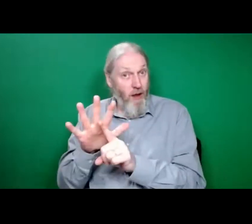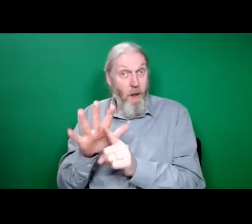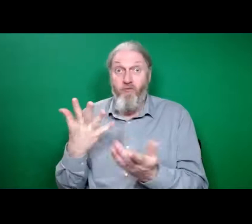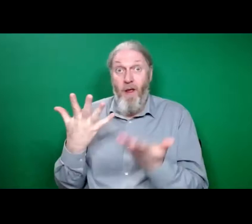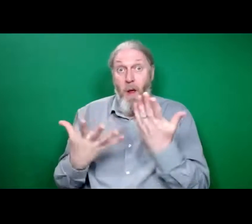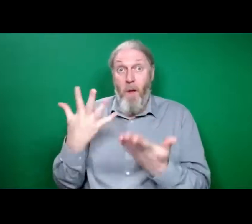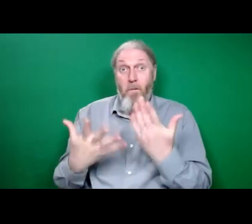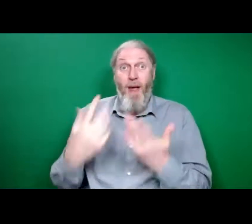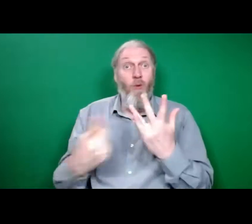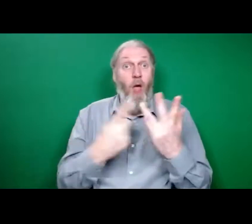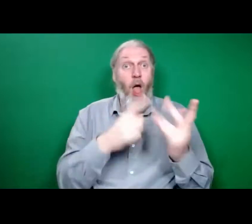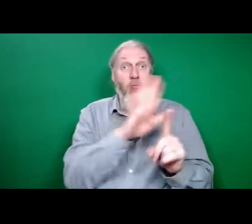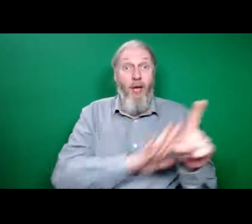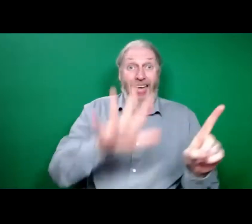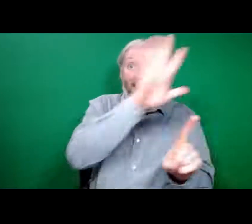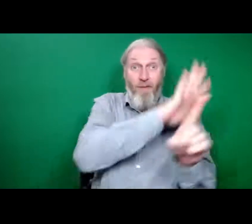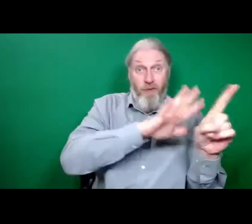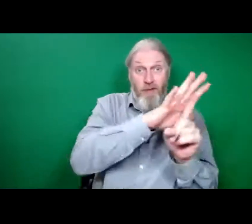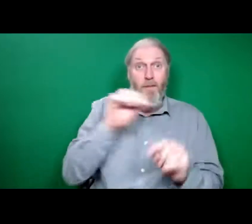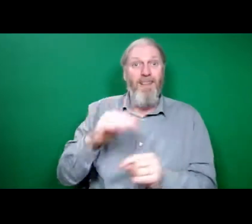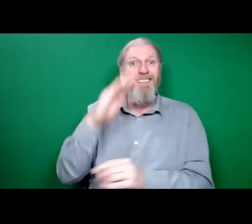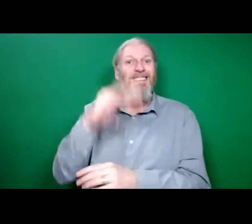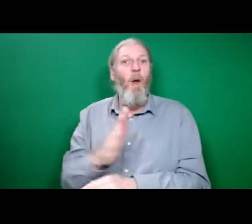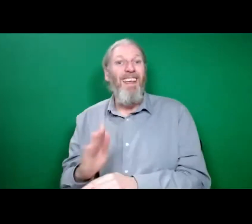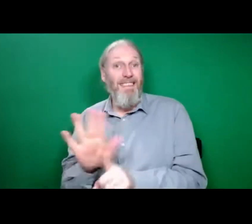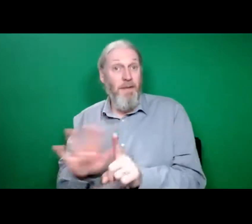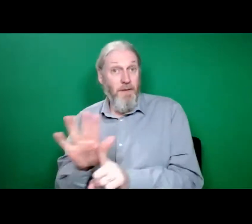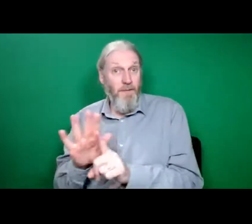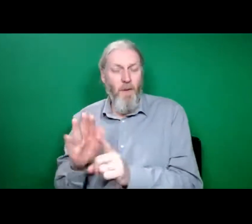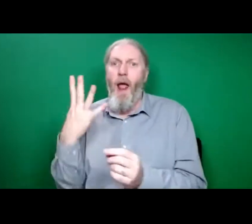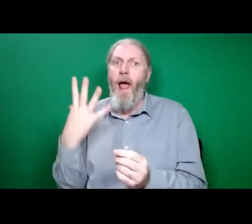Our publication in August 2021 called A High Street